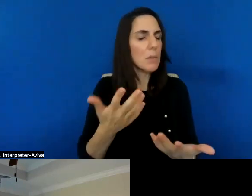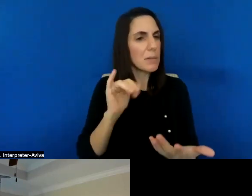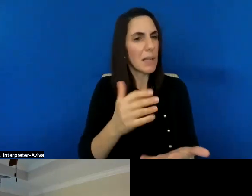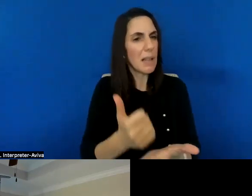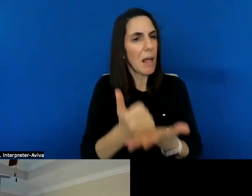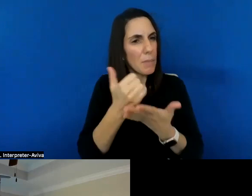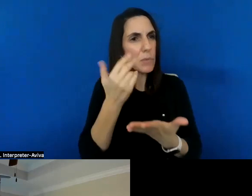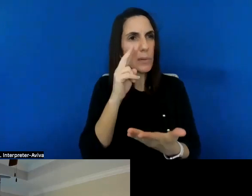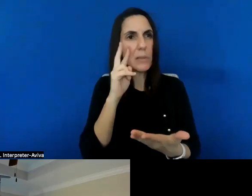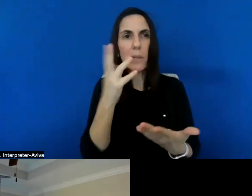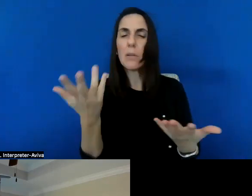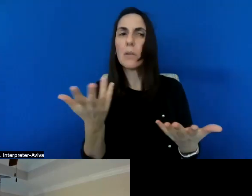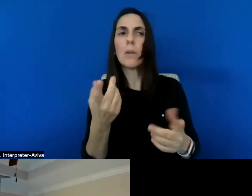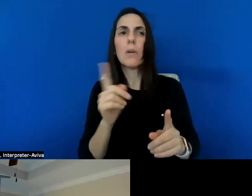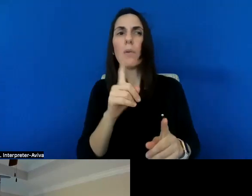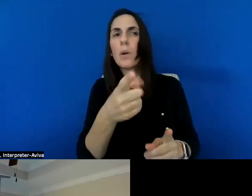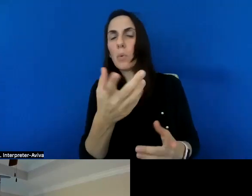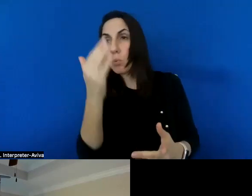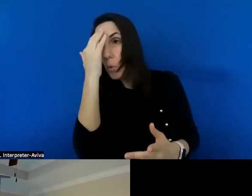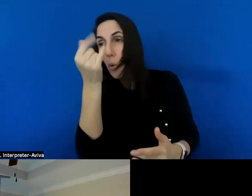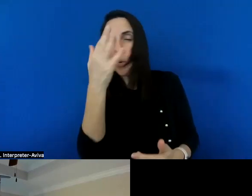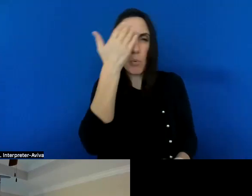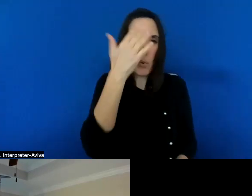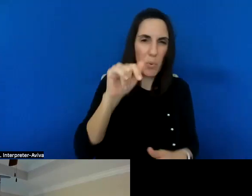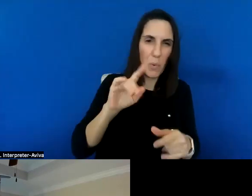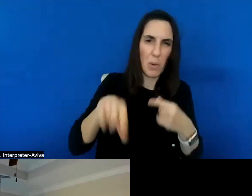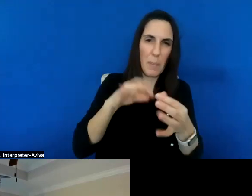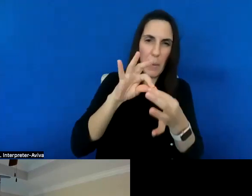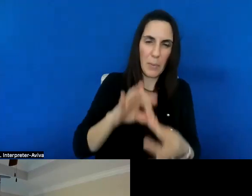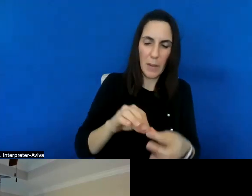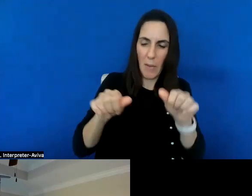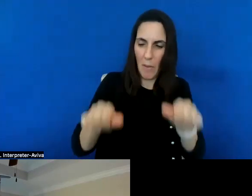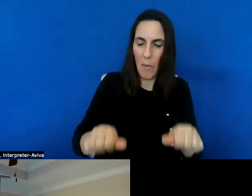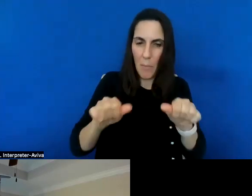11:07:19 And then also wanted to remind you, as we go through today's discussion.